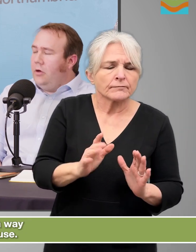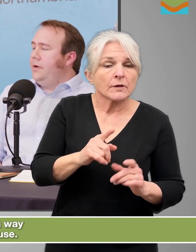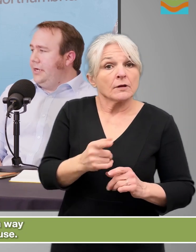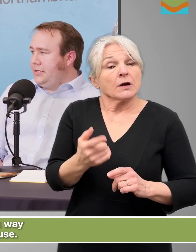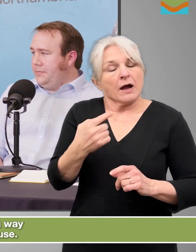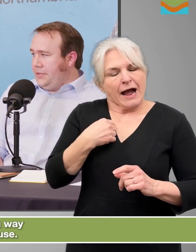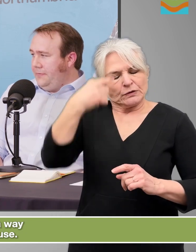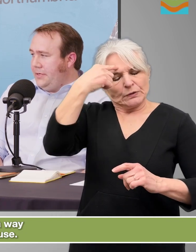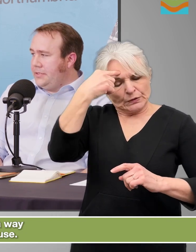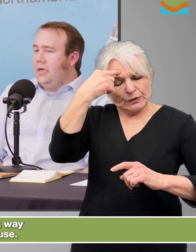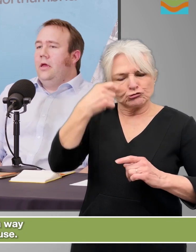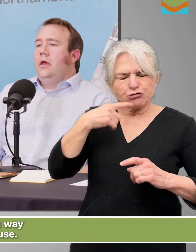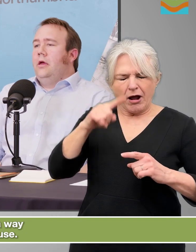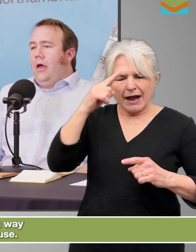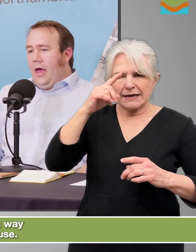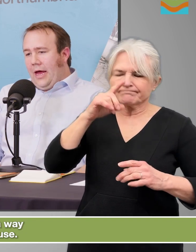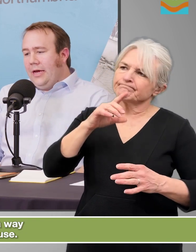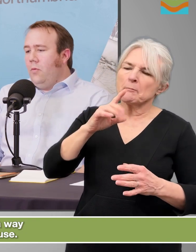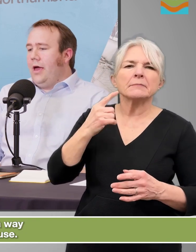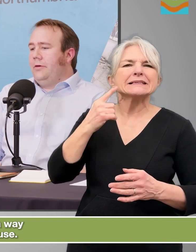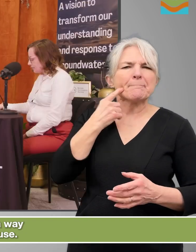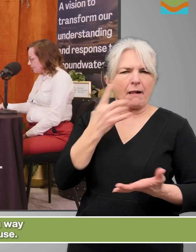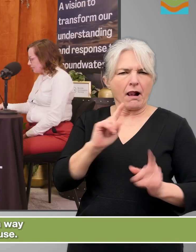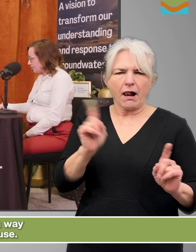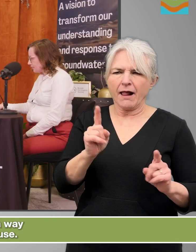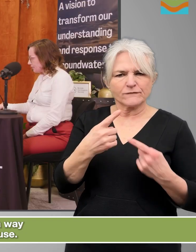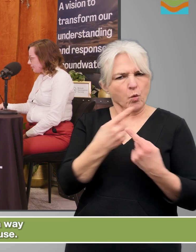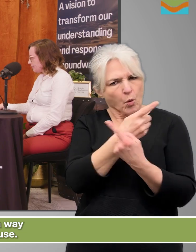complicated subsurface in a way that a wider audience can use.